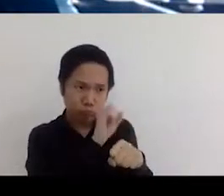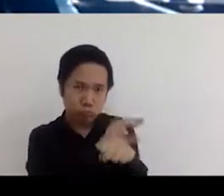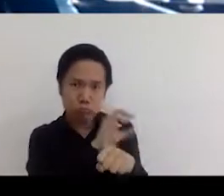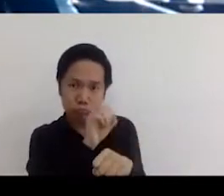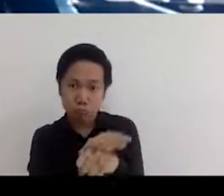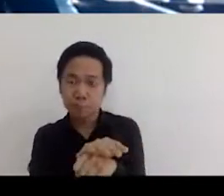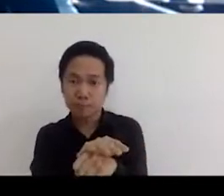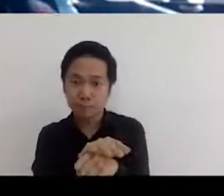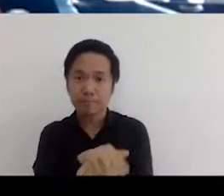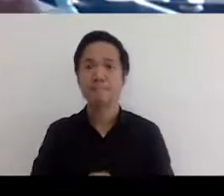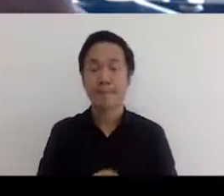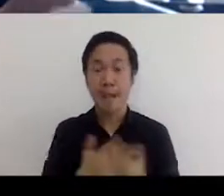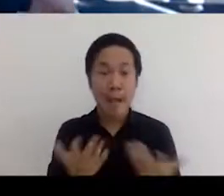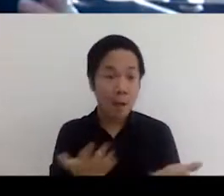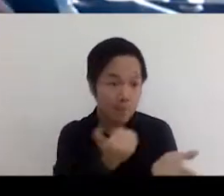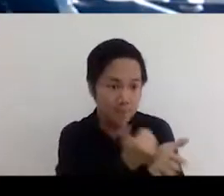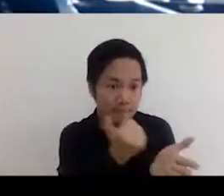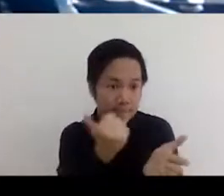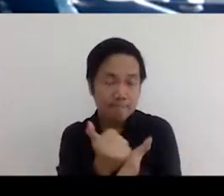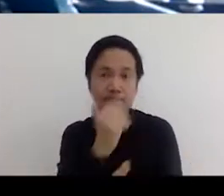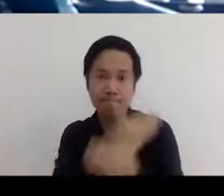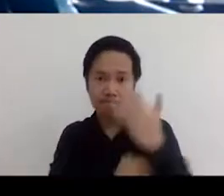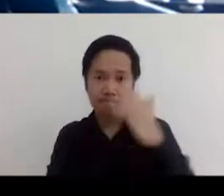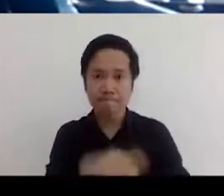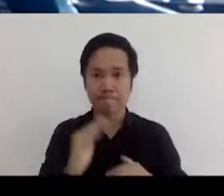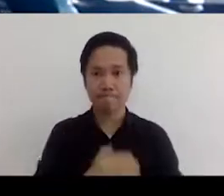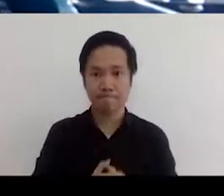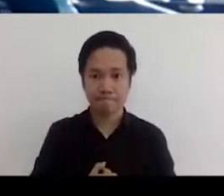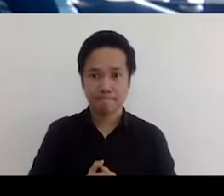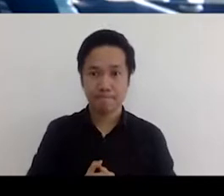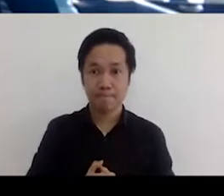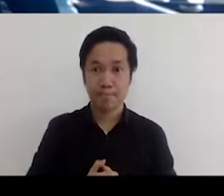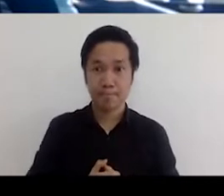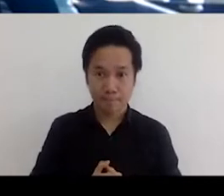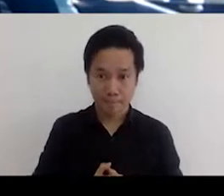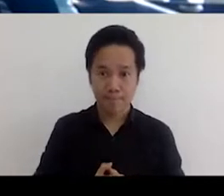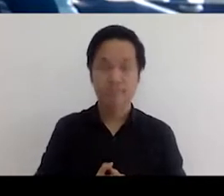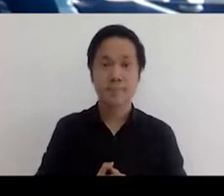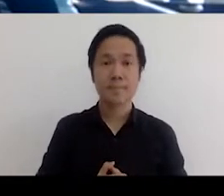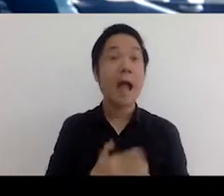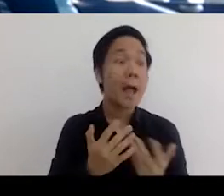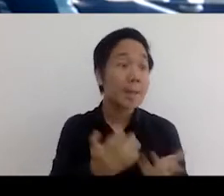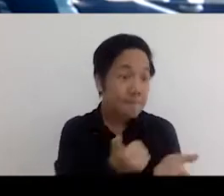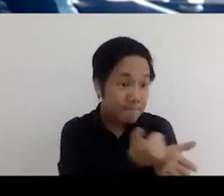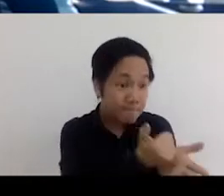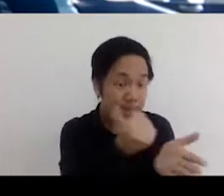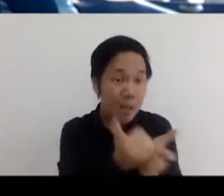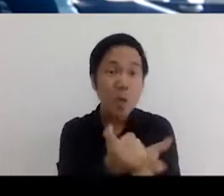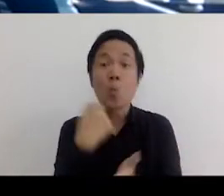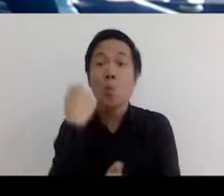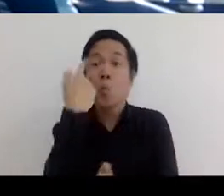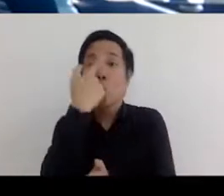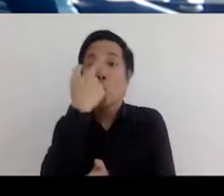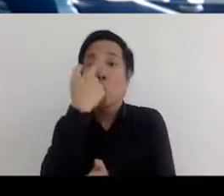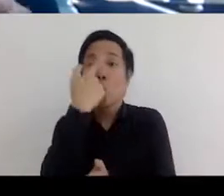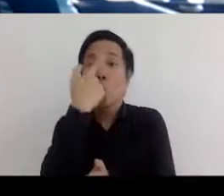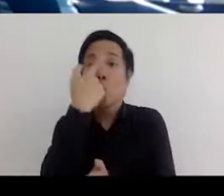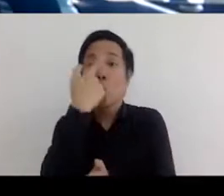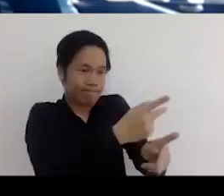So that we have done that really, once again, integrating disability from day one.